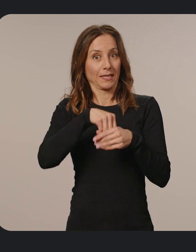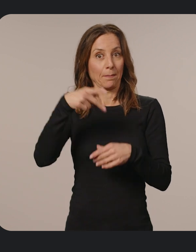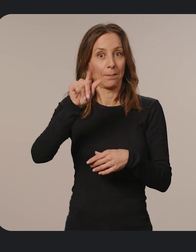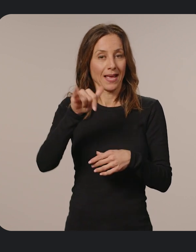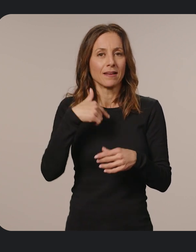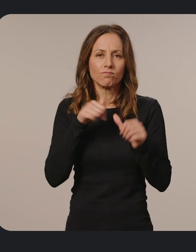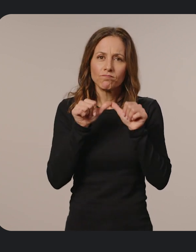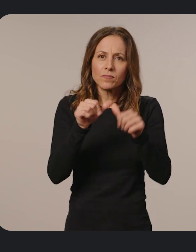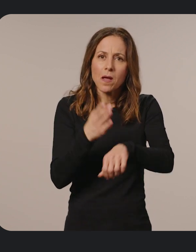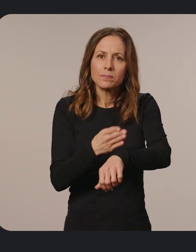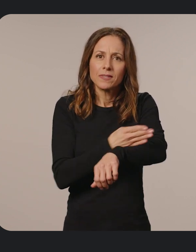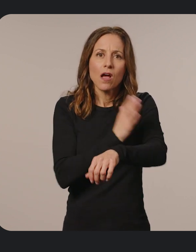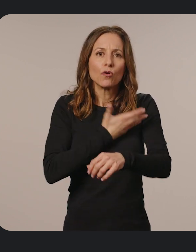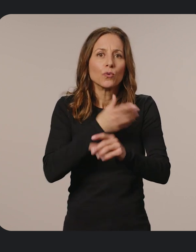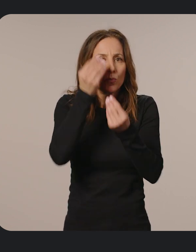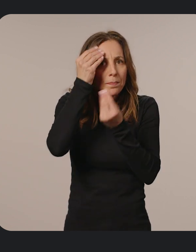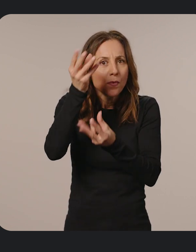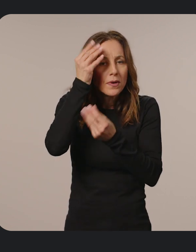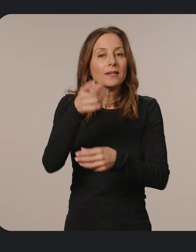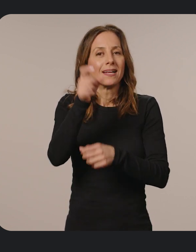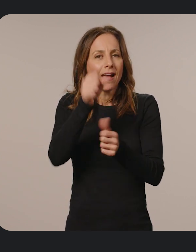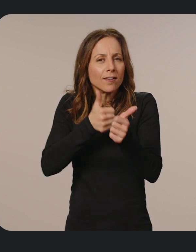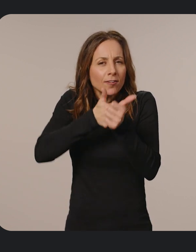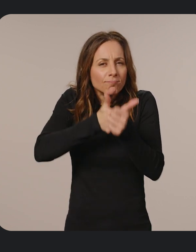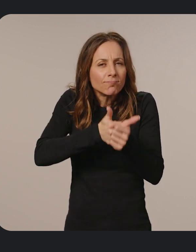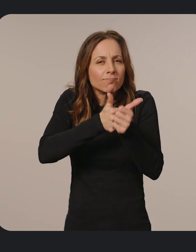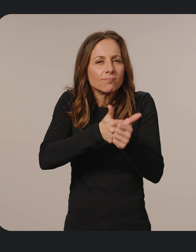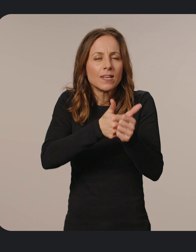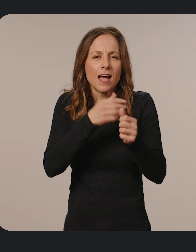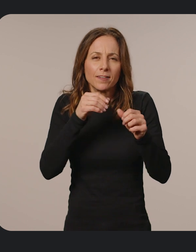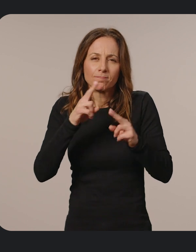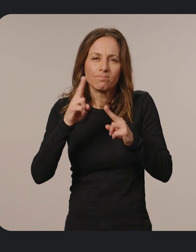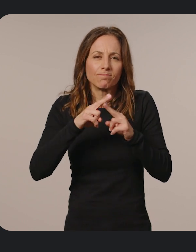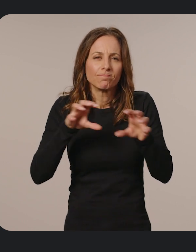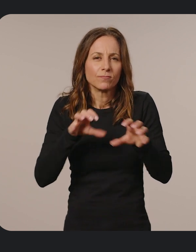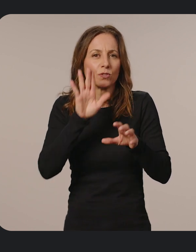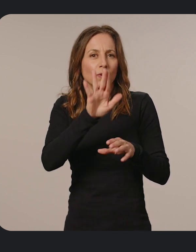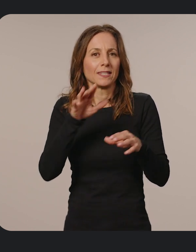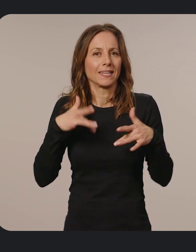is viewed on Play, we are continually updating our reporting too, so you can track and optimize